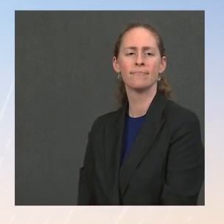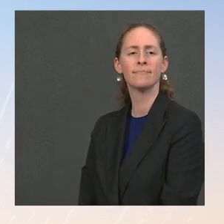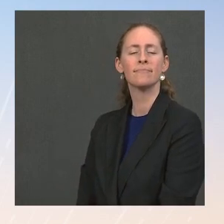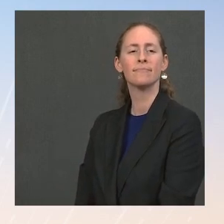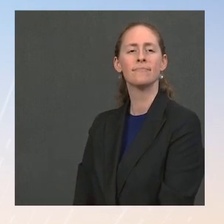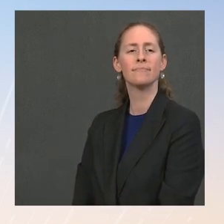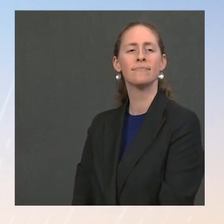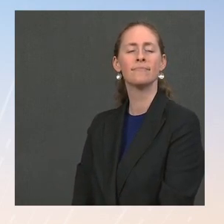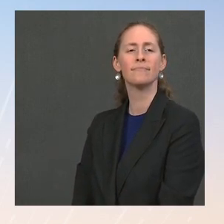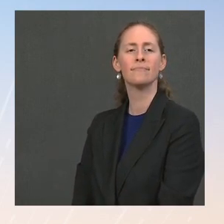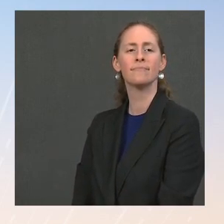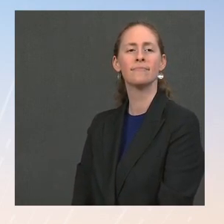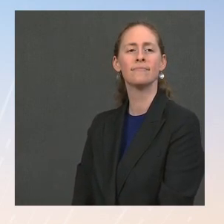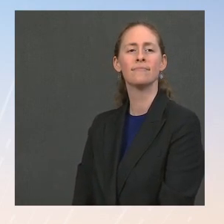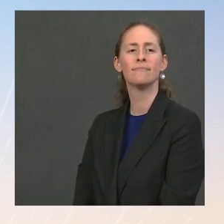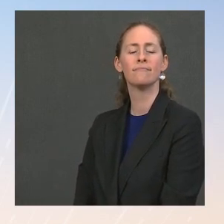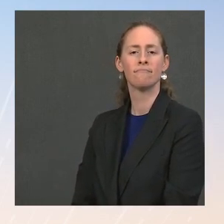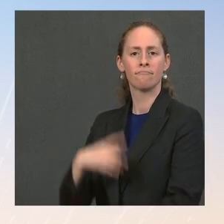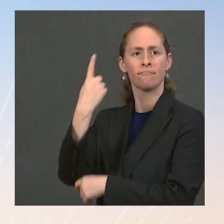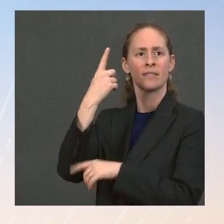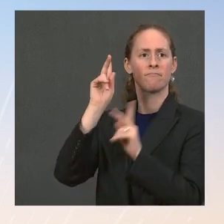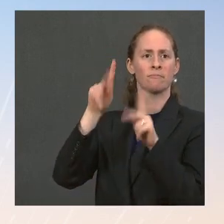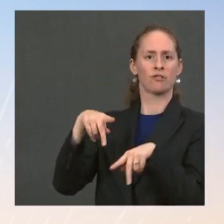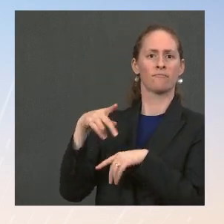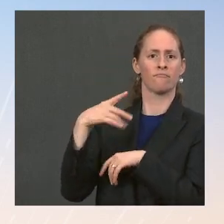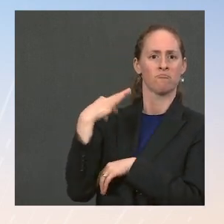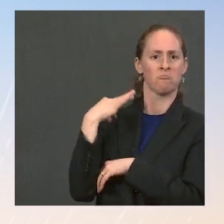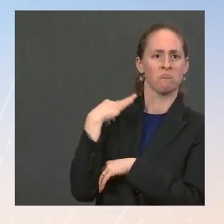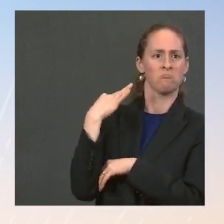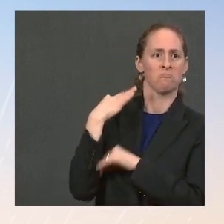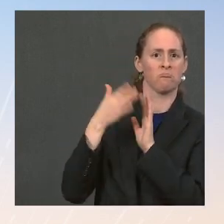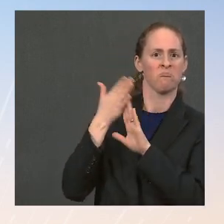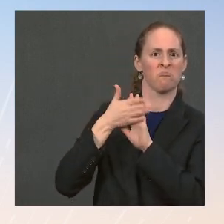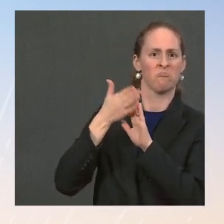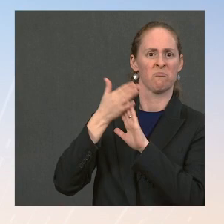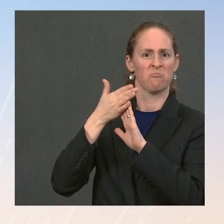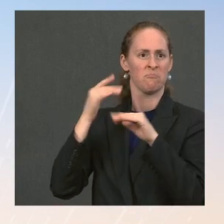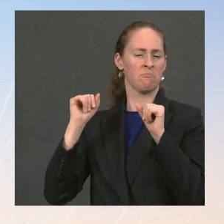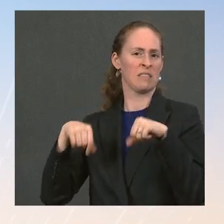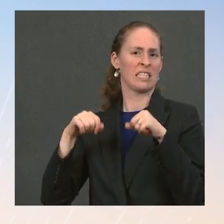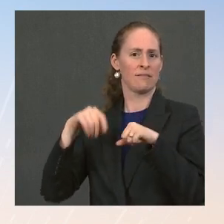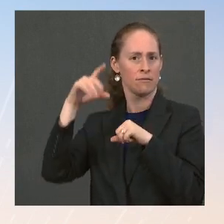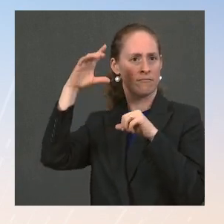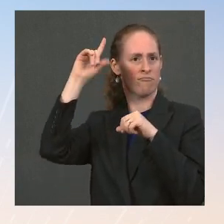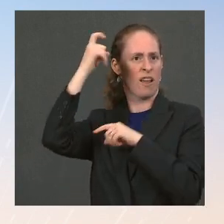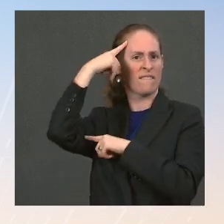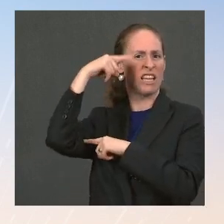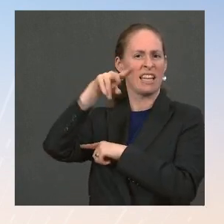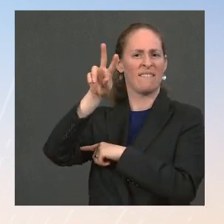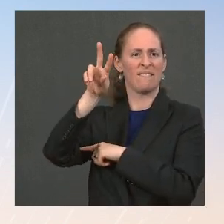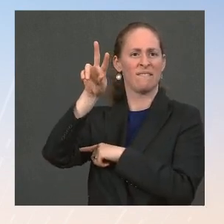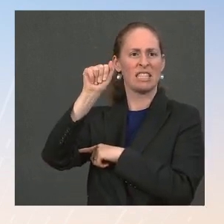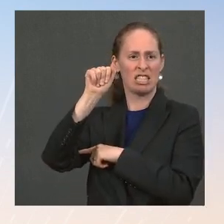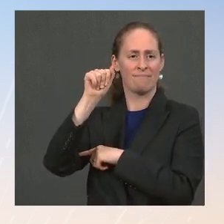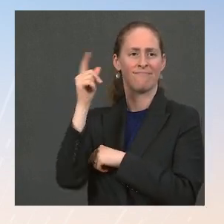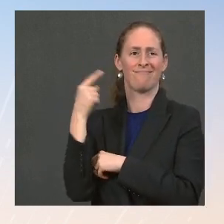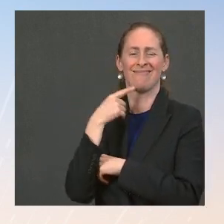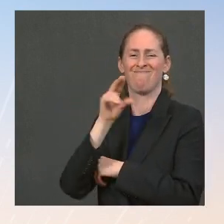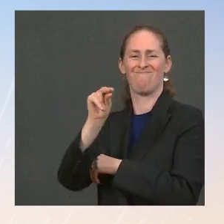who President Biden stumped for over the summer now says, "The President is unpopular today, unfortunately, here in Virginia, so we've got to plow through."